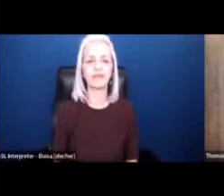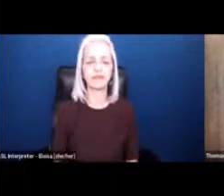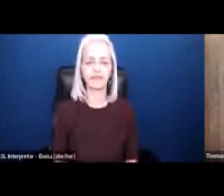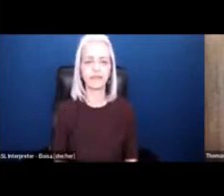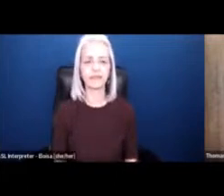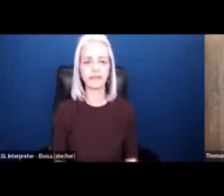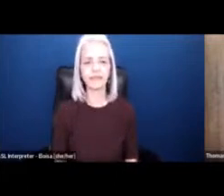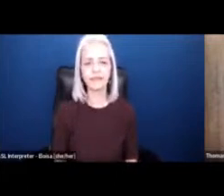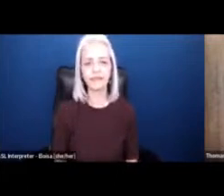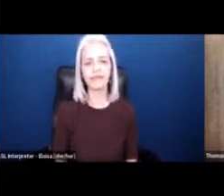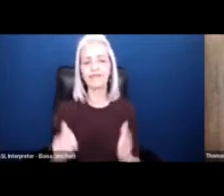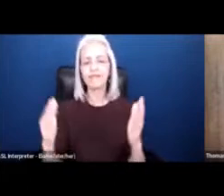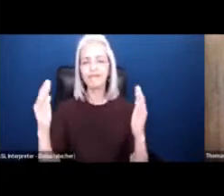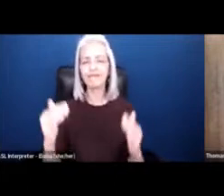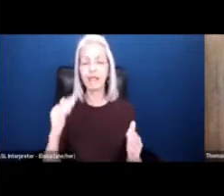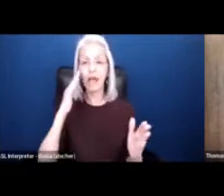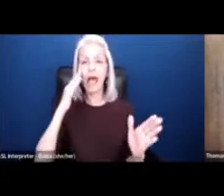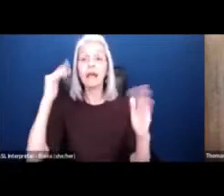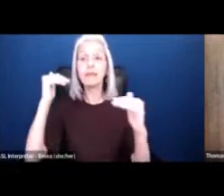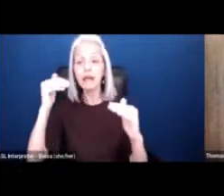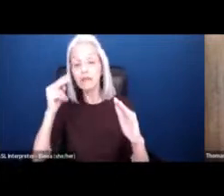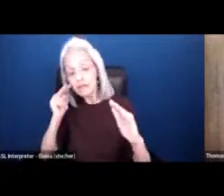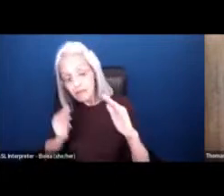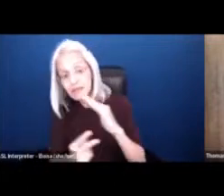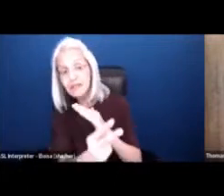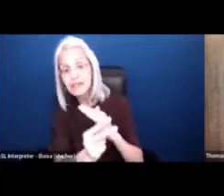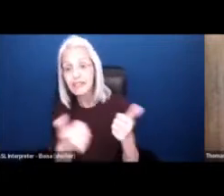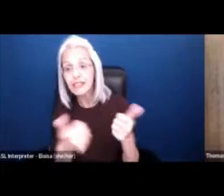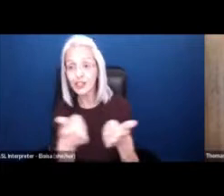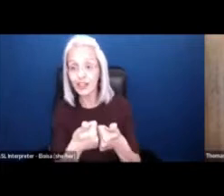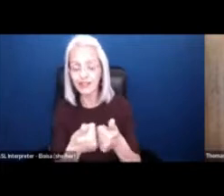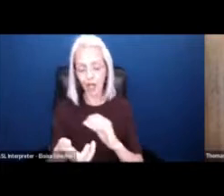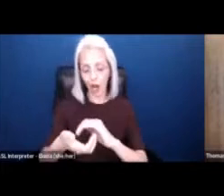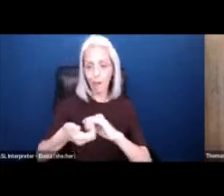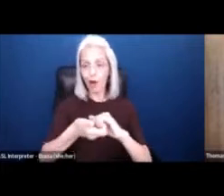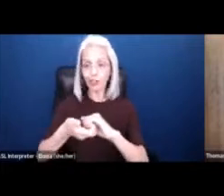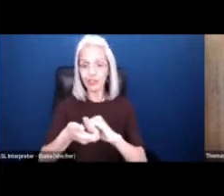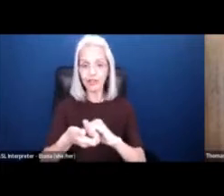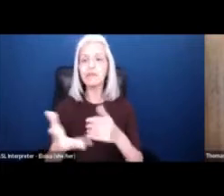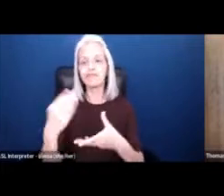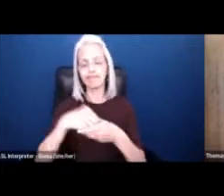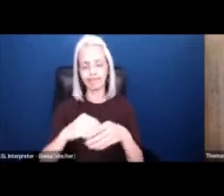Anticipate challenges. partnerships come with challenges. There's no way